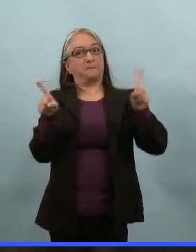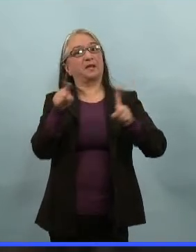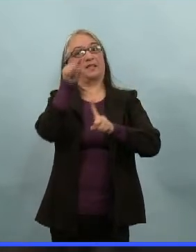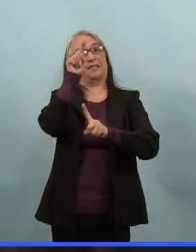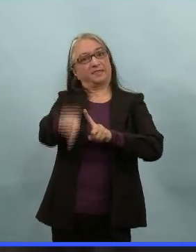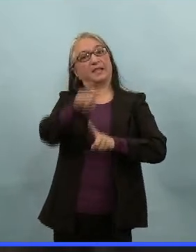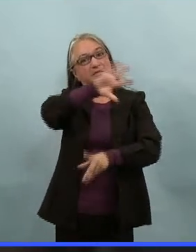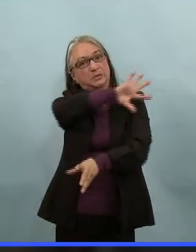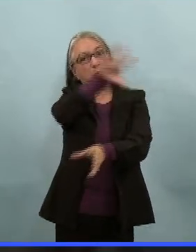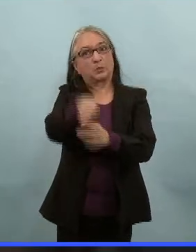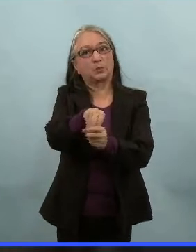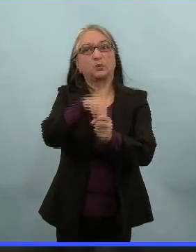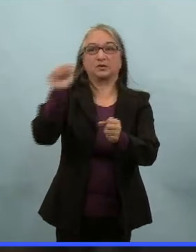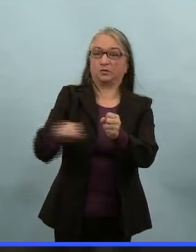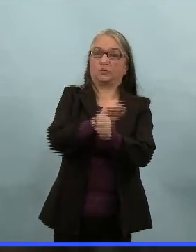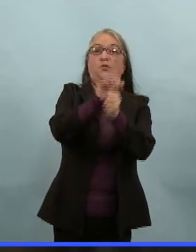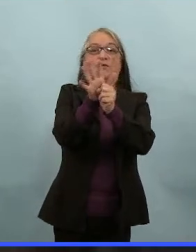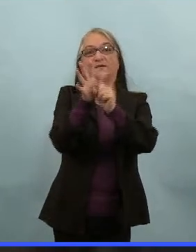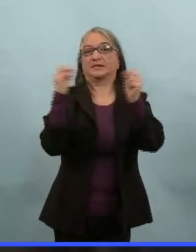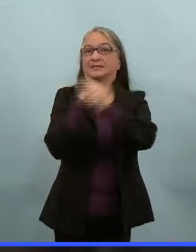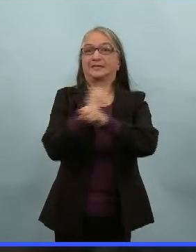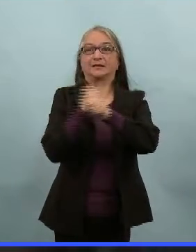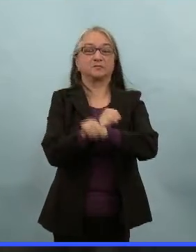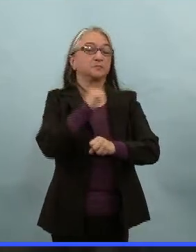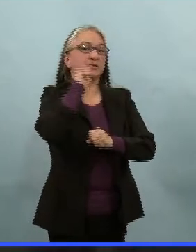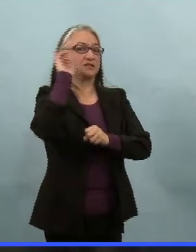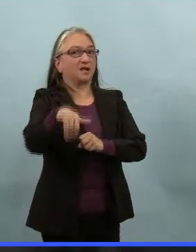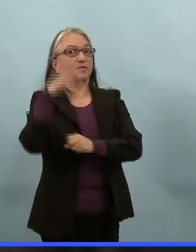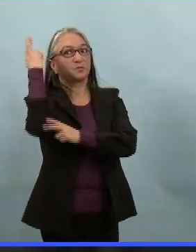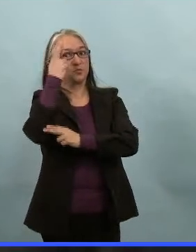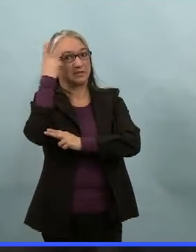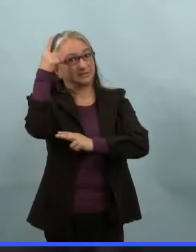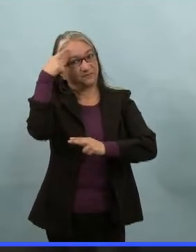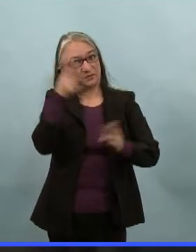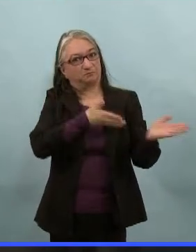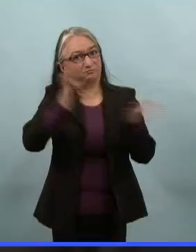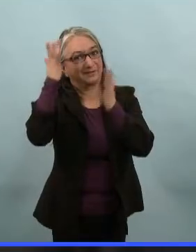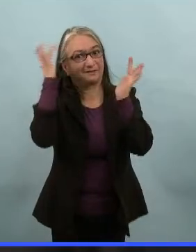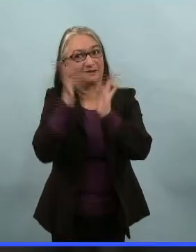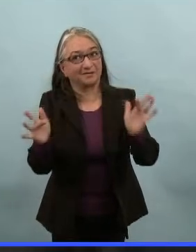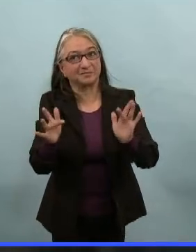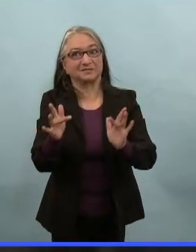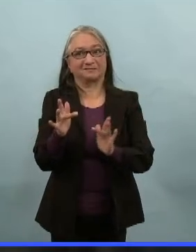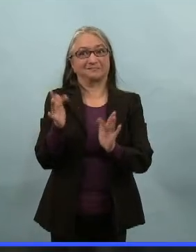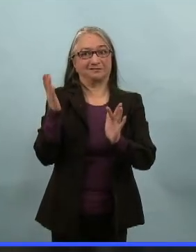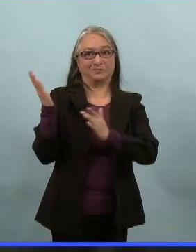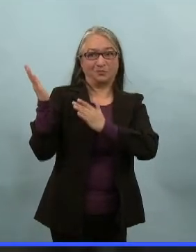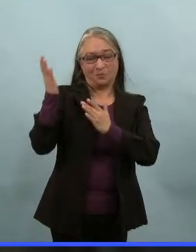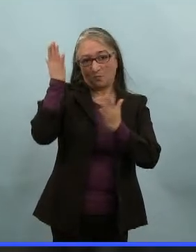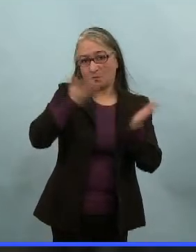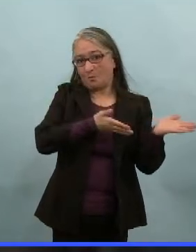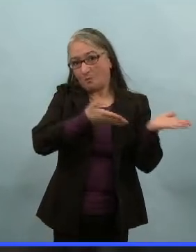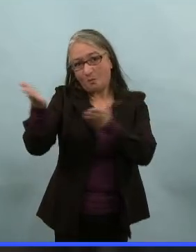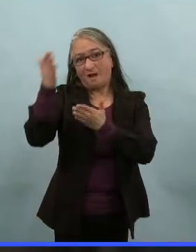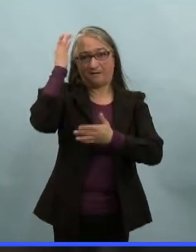required so our hospitalization numbers are higher because of that also maybe there is some omicron